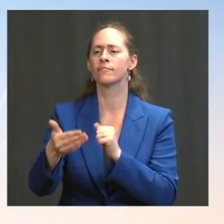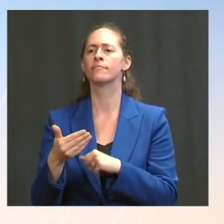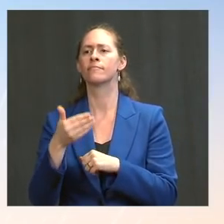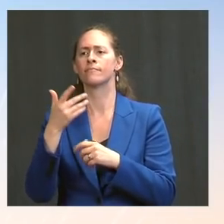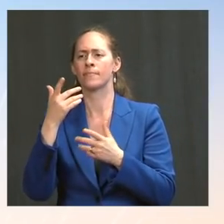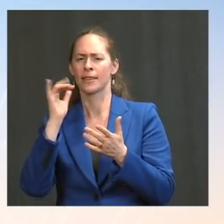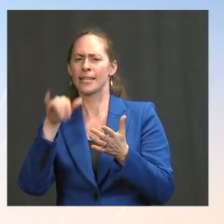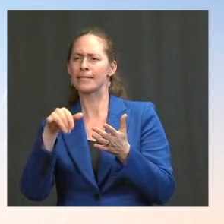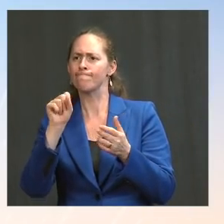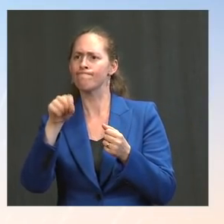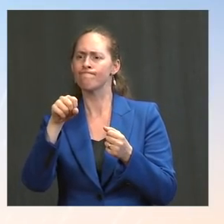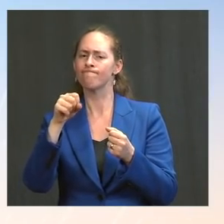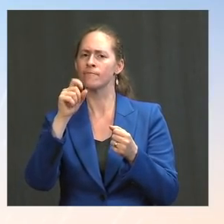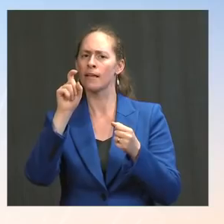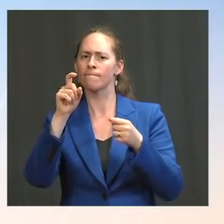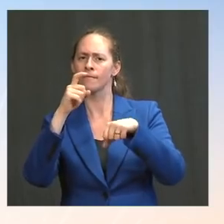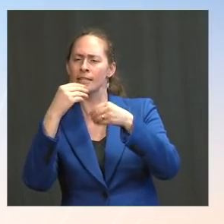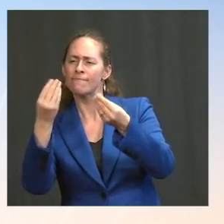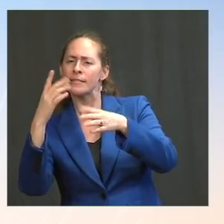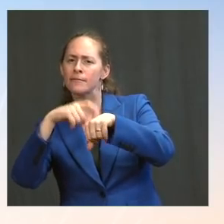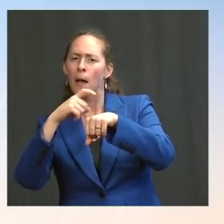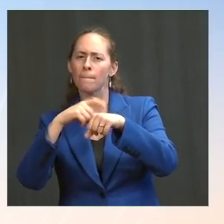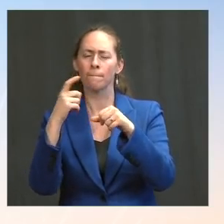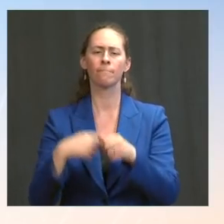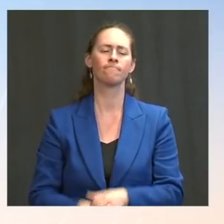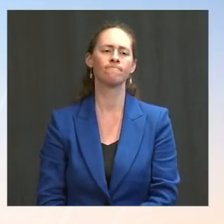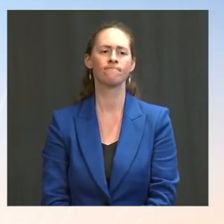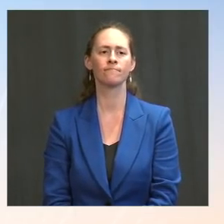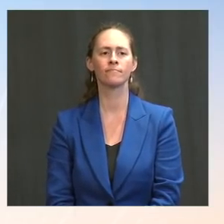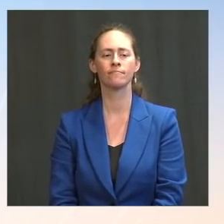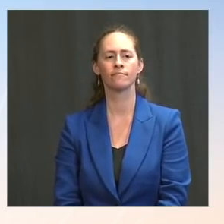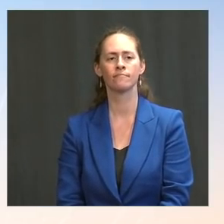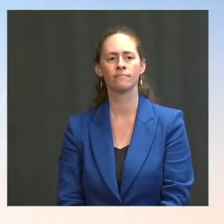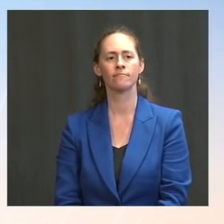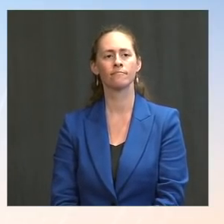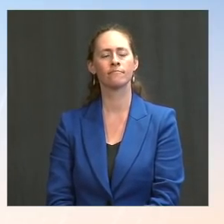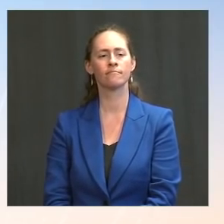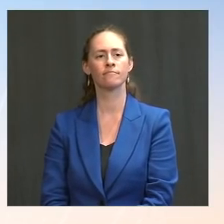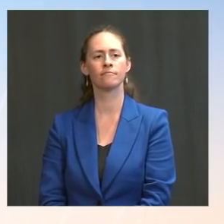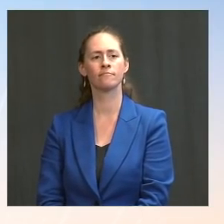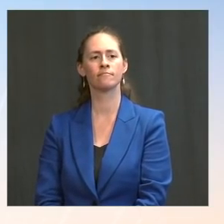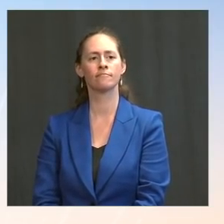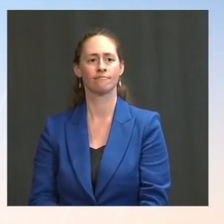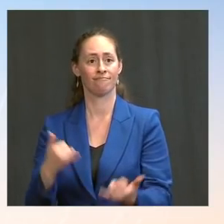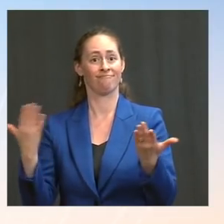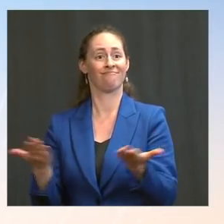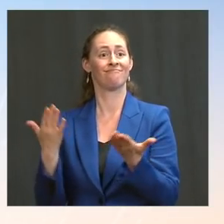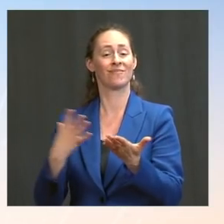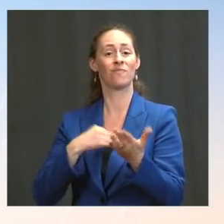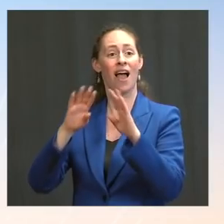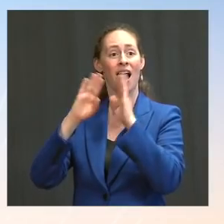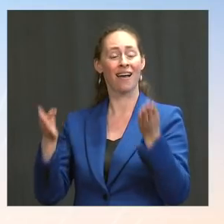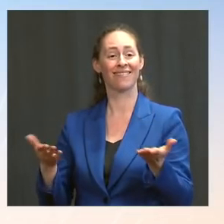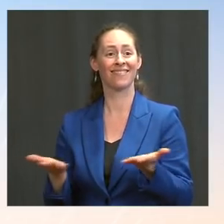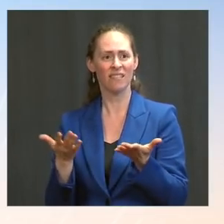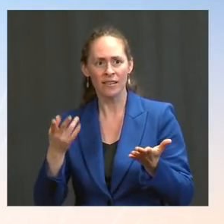Go ahead. The Press: First, some housekeeping, if I can, quickly: We saw all the debris when we arrived here at the White House earlier today. The President and First Lady were back at the White House